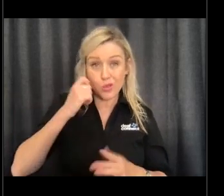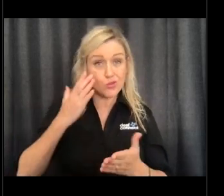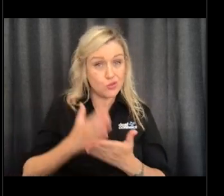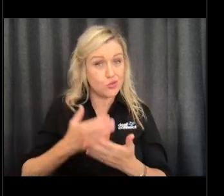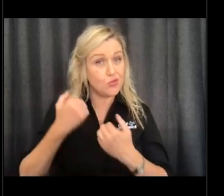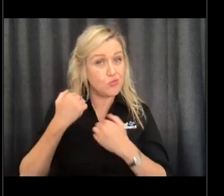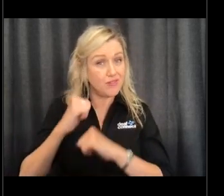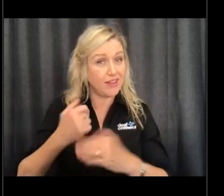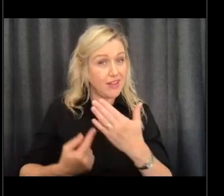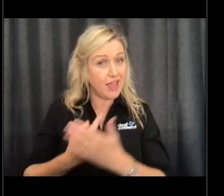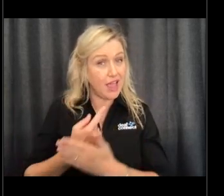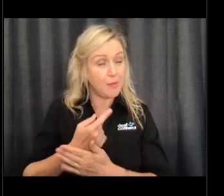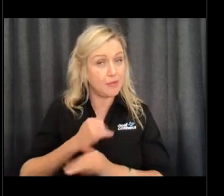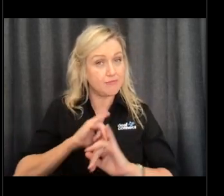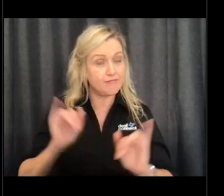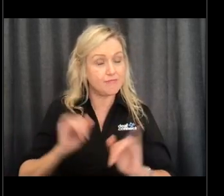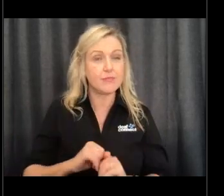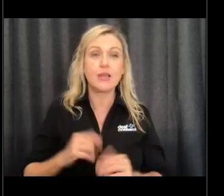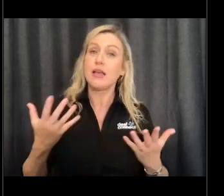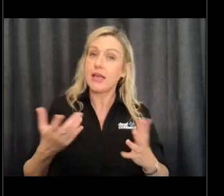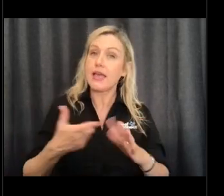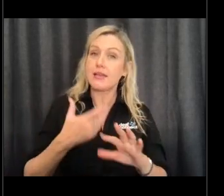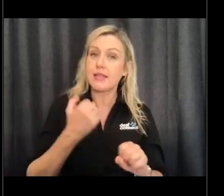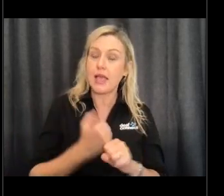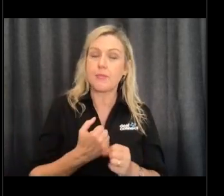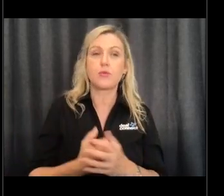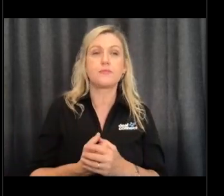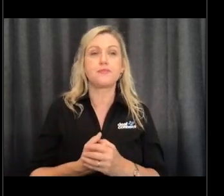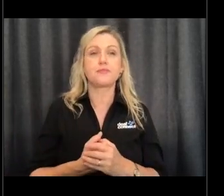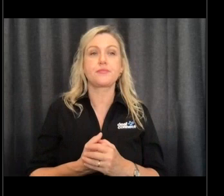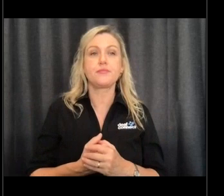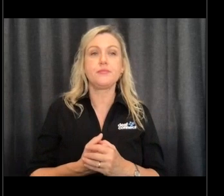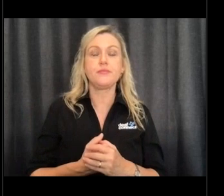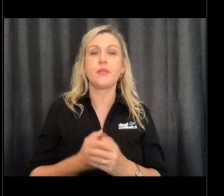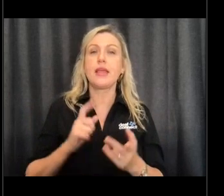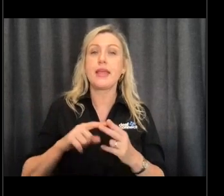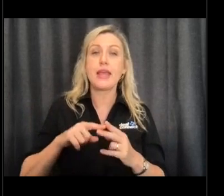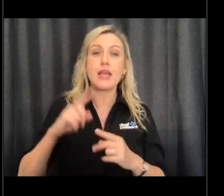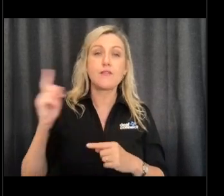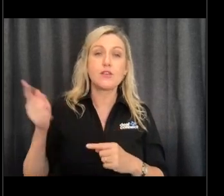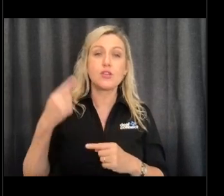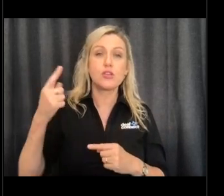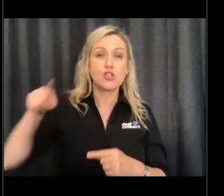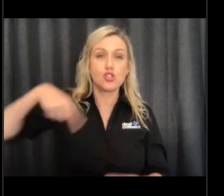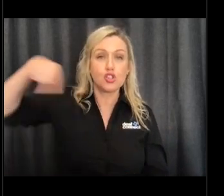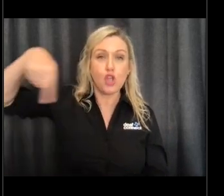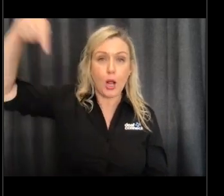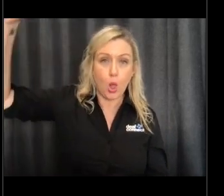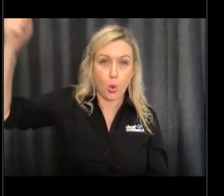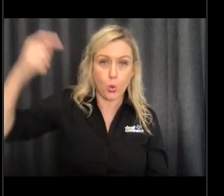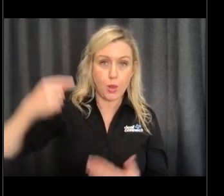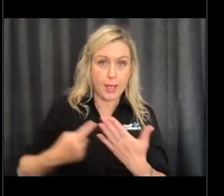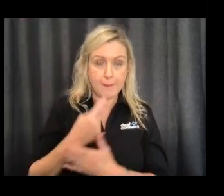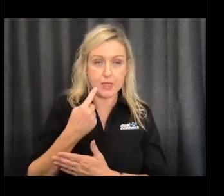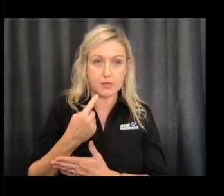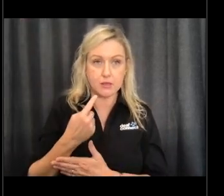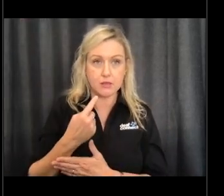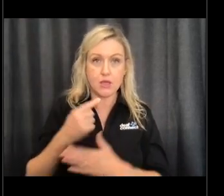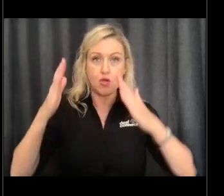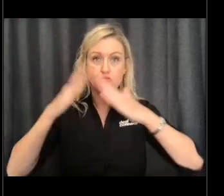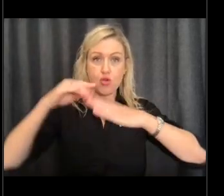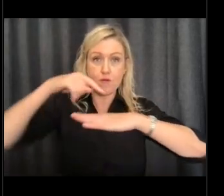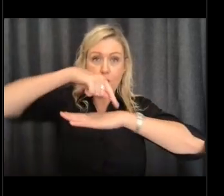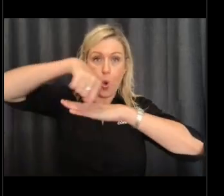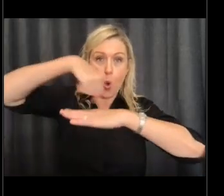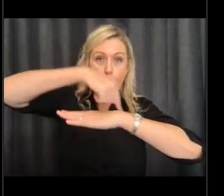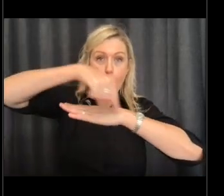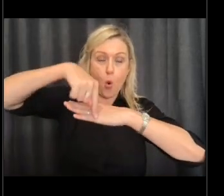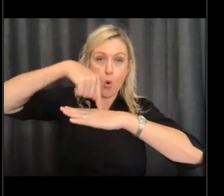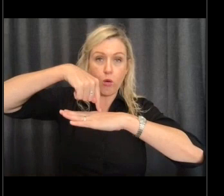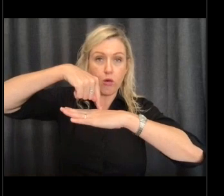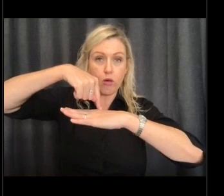Like, for example, if a cyclone comes through and you had a big hole in your roof and you